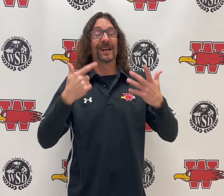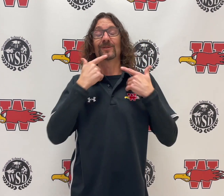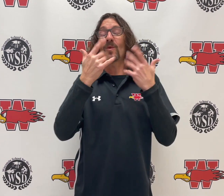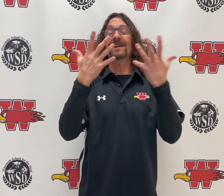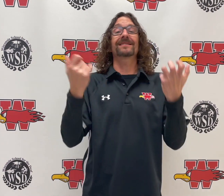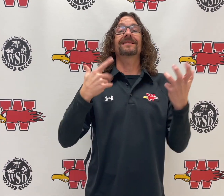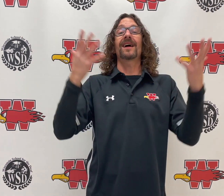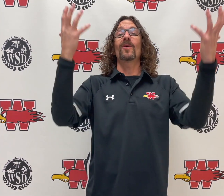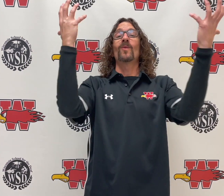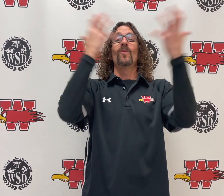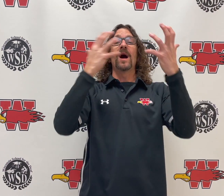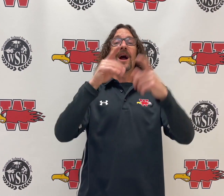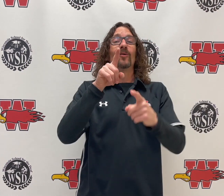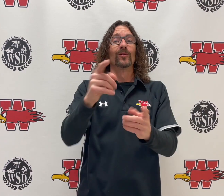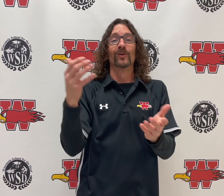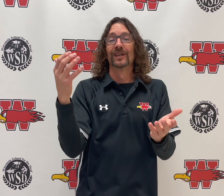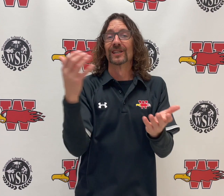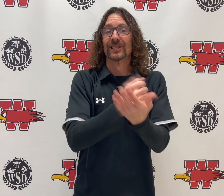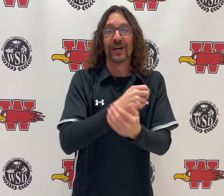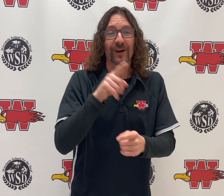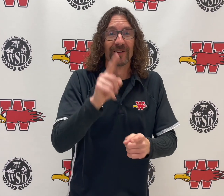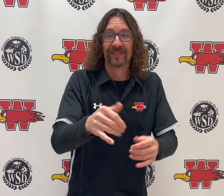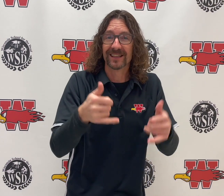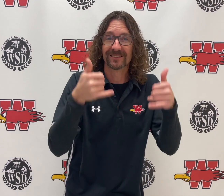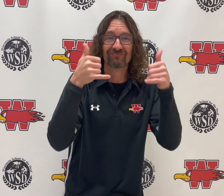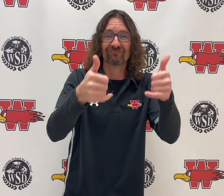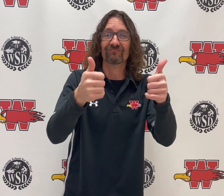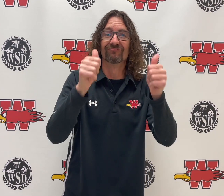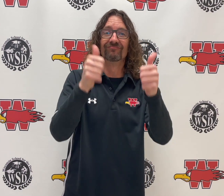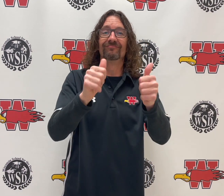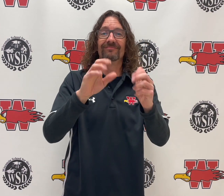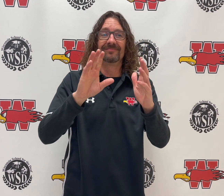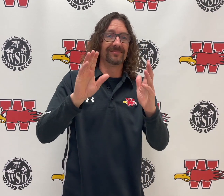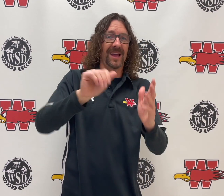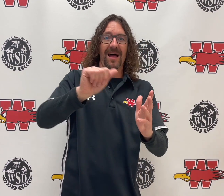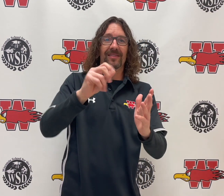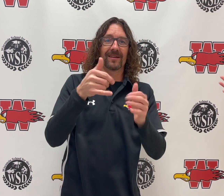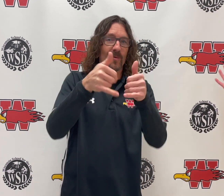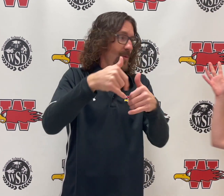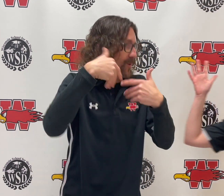So I just want to say "Wow, you deserve this athlete award!"